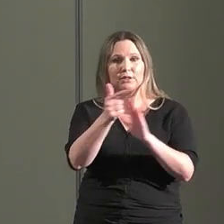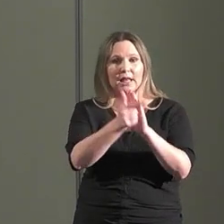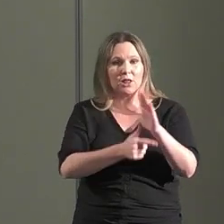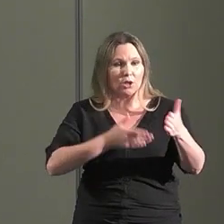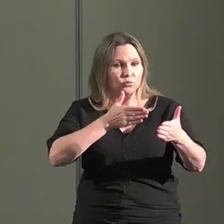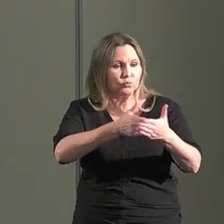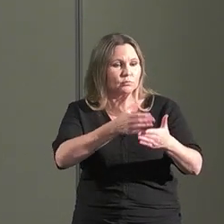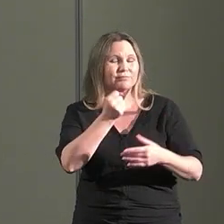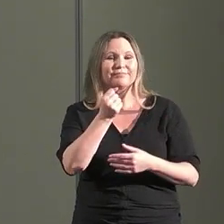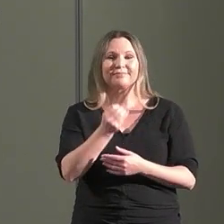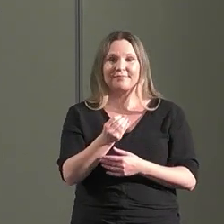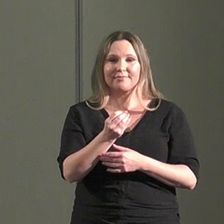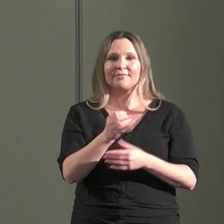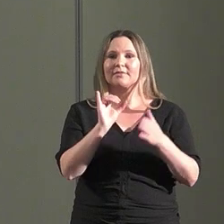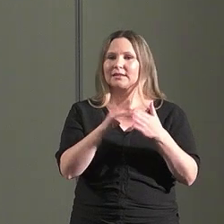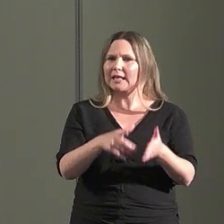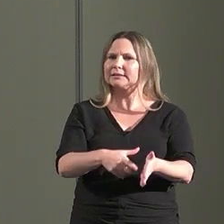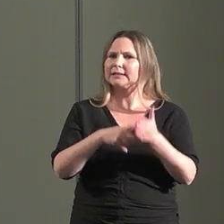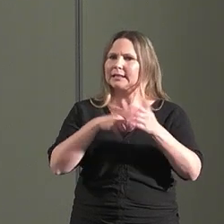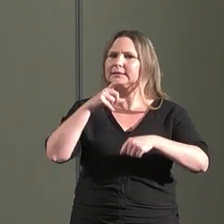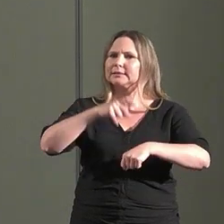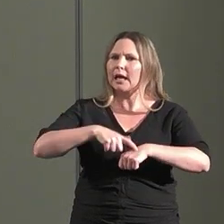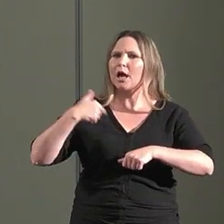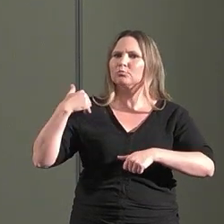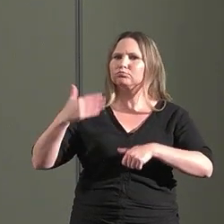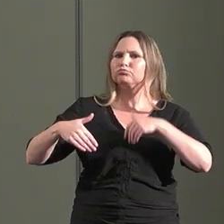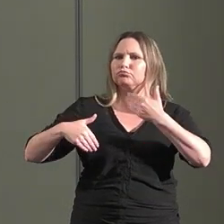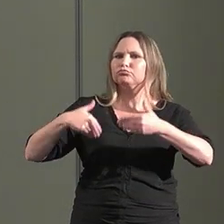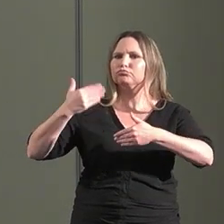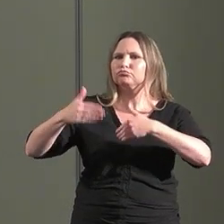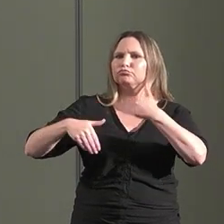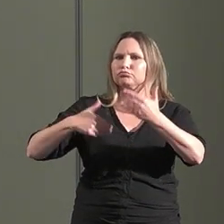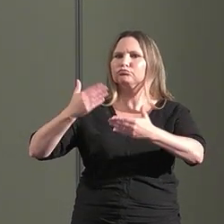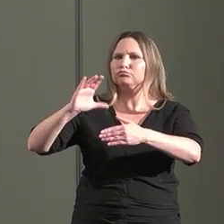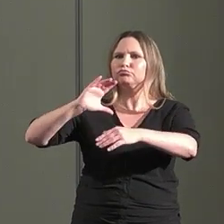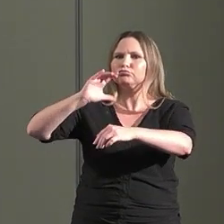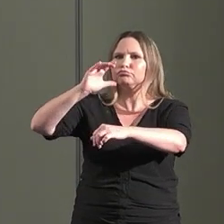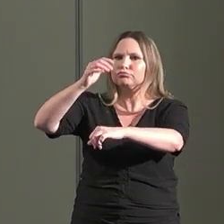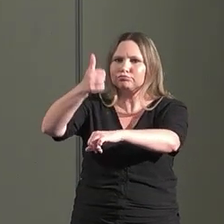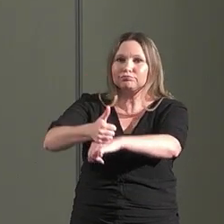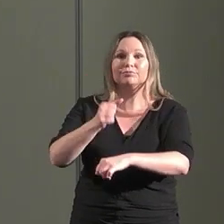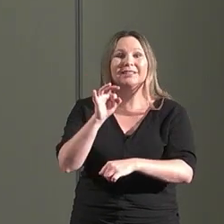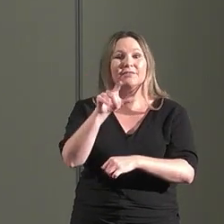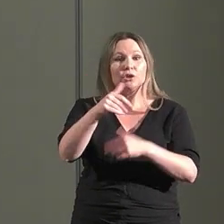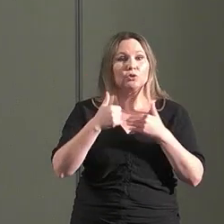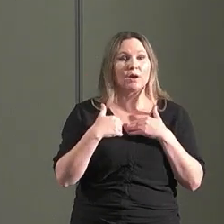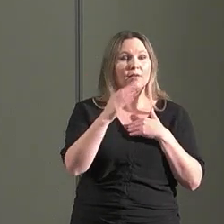You know it takes time for these things to have an effect you have an OCR case or lawsuit,